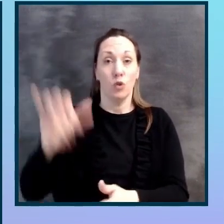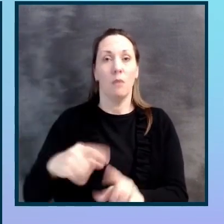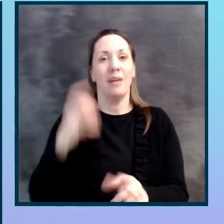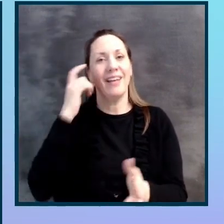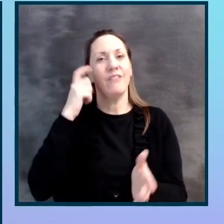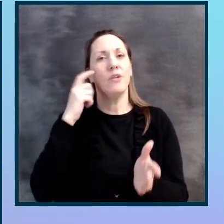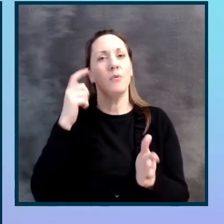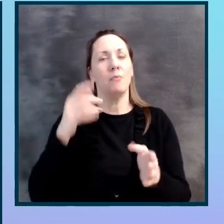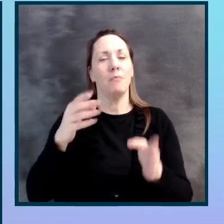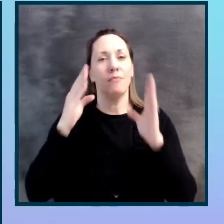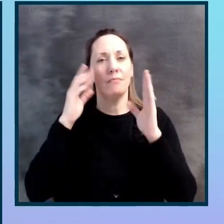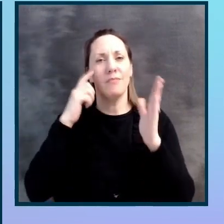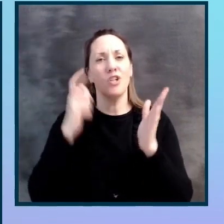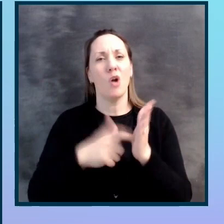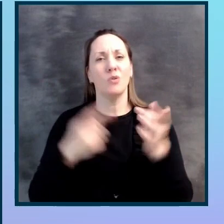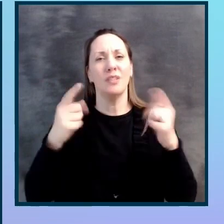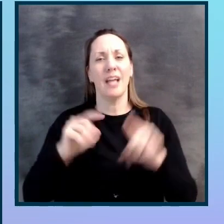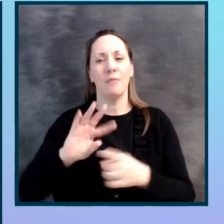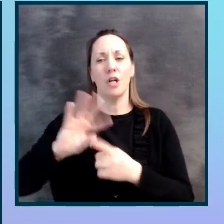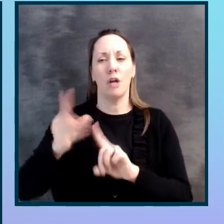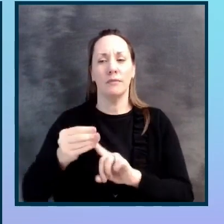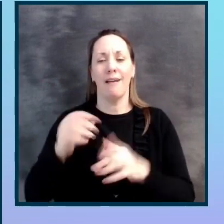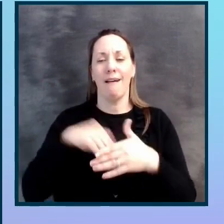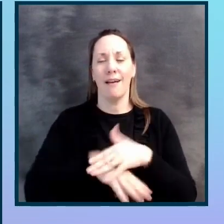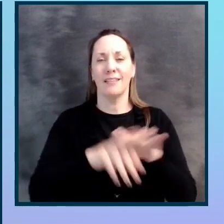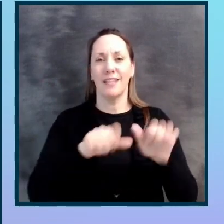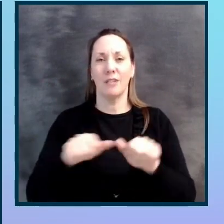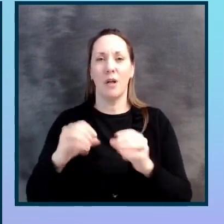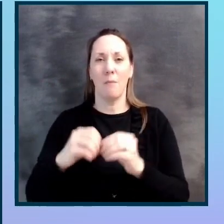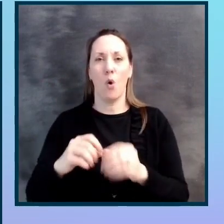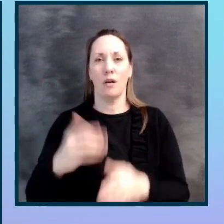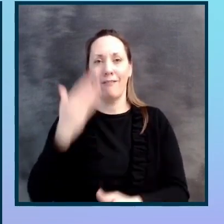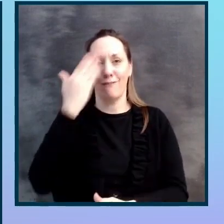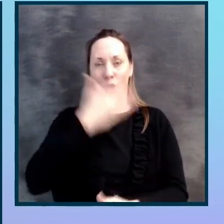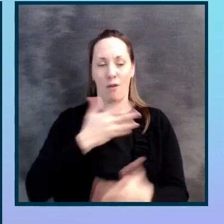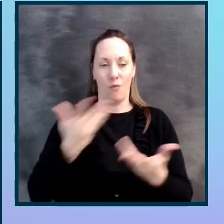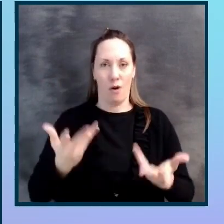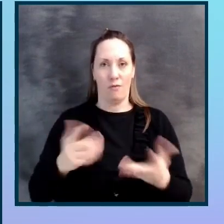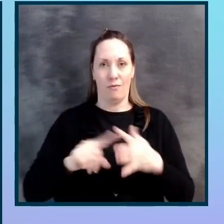accessibility is more and more forefront in our conversations.